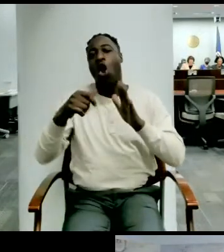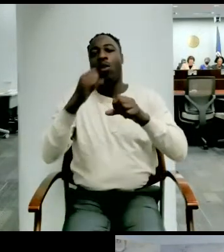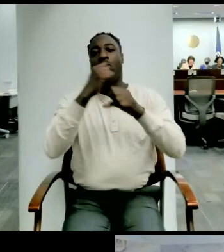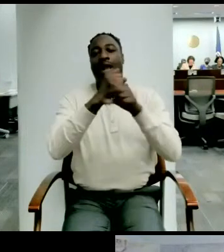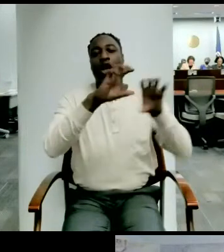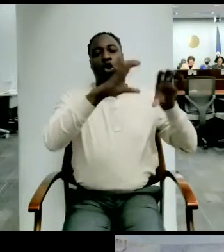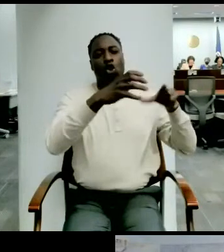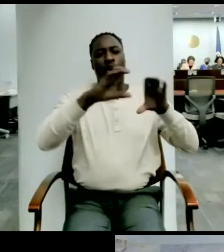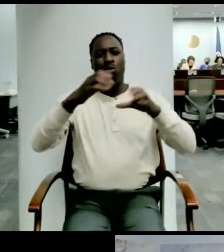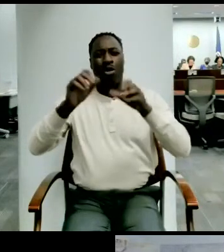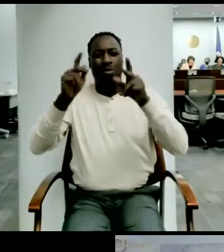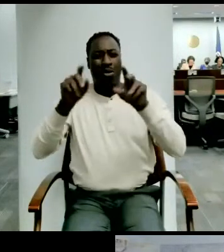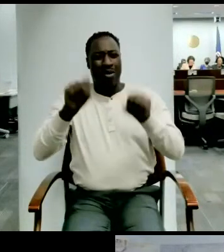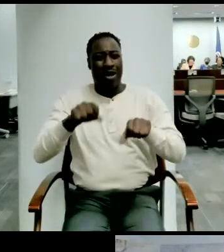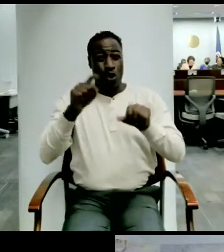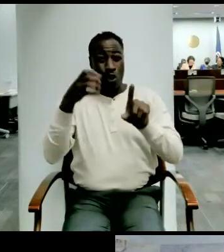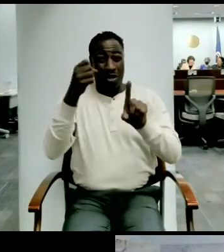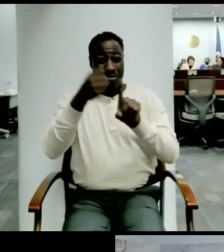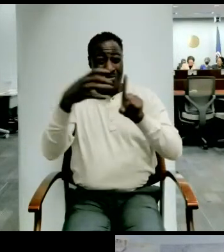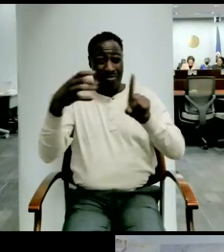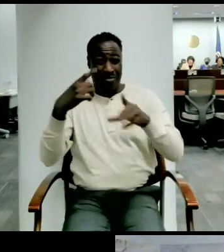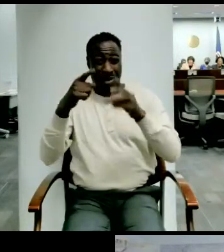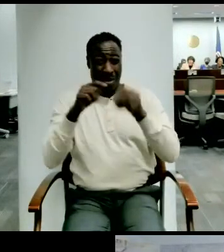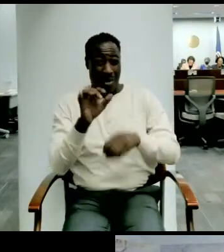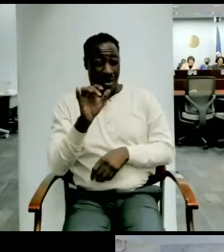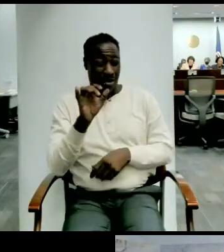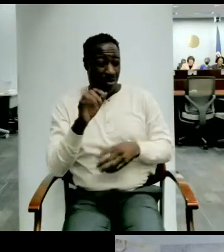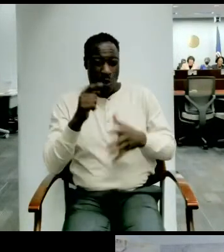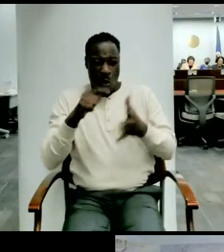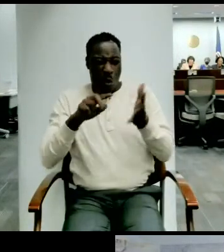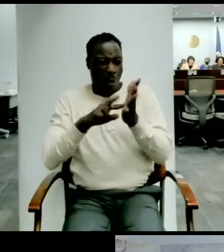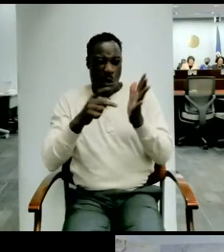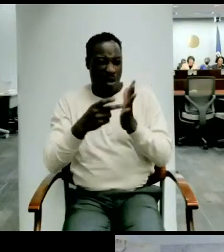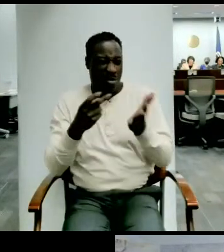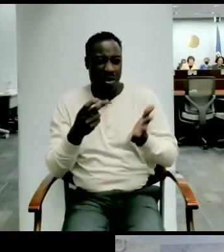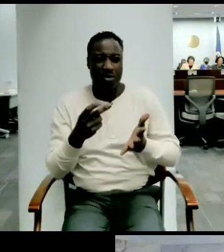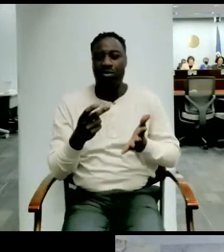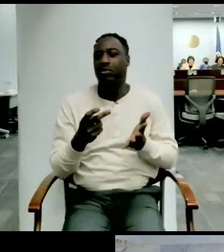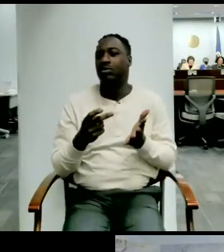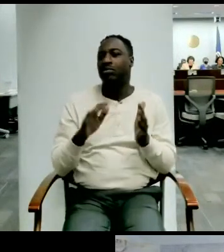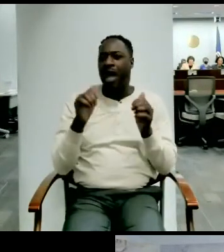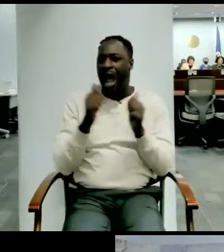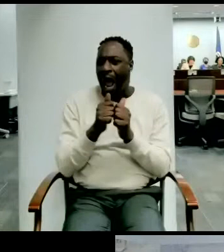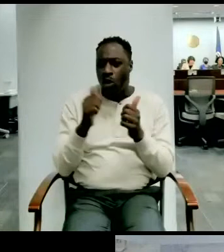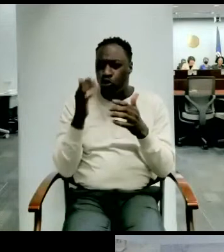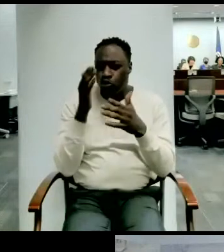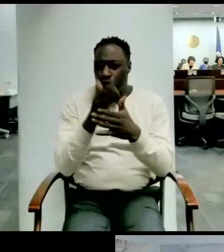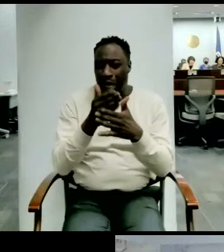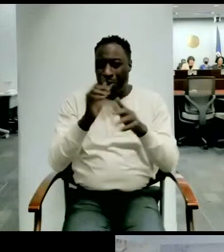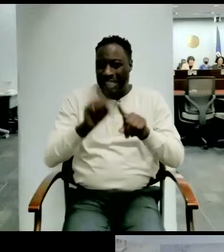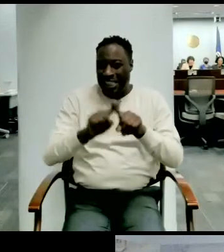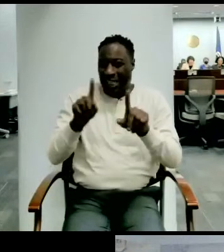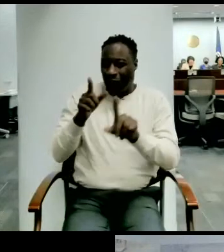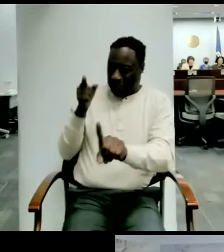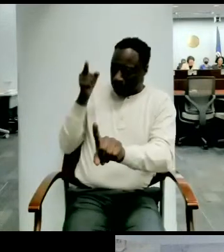Can you say a little bit more about what you mean by that and the ways in which harassment in particular affects that community?